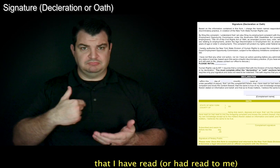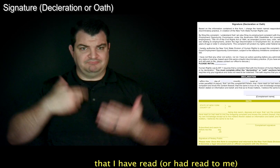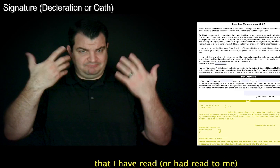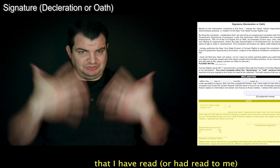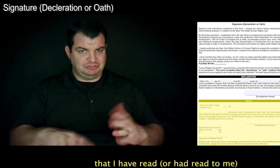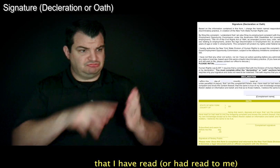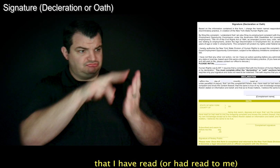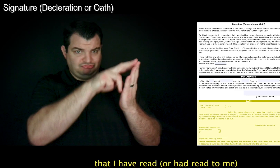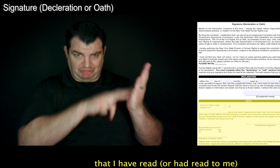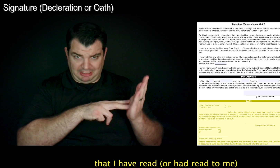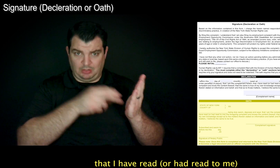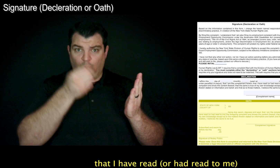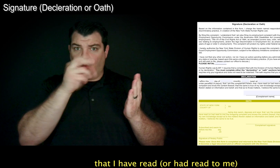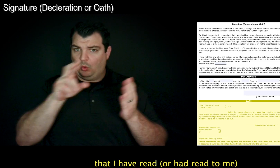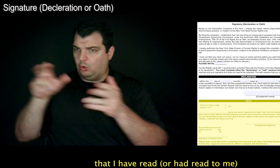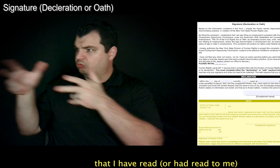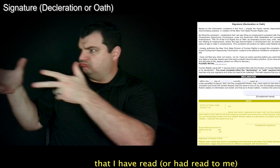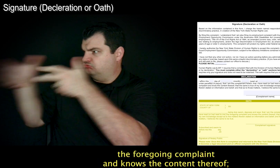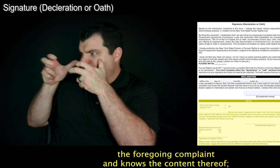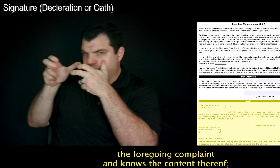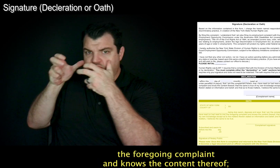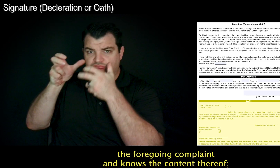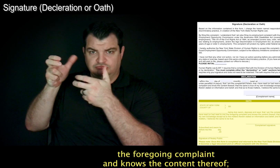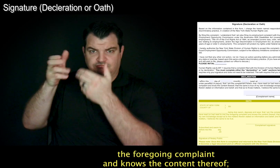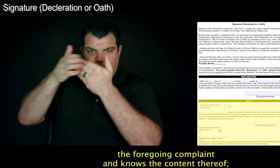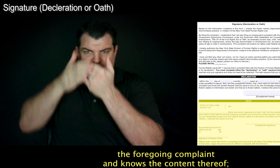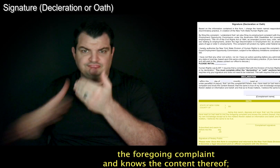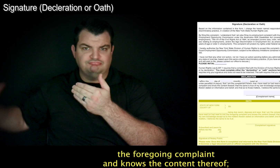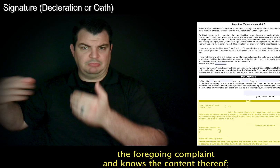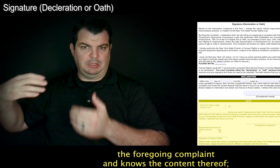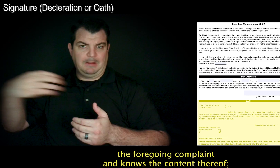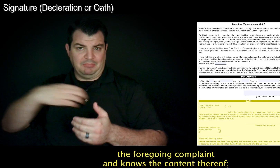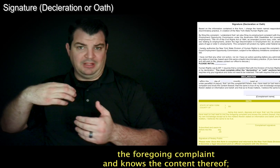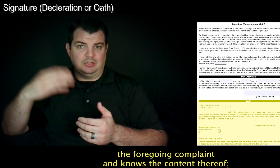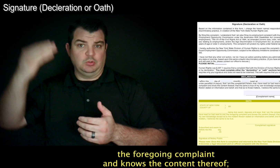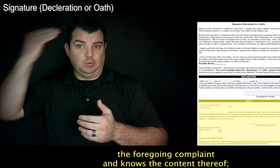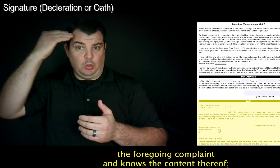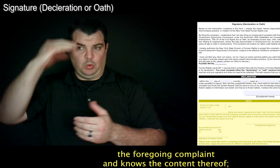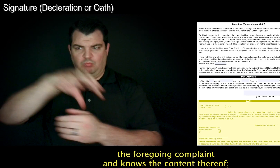that I have read (or had read to me) the foregoing complaint and knows the content thereof;